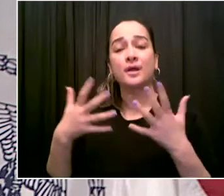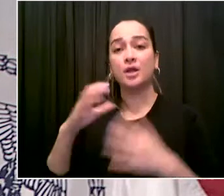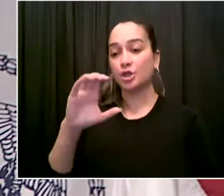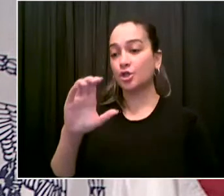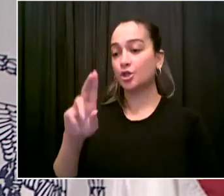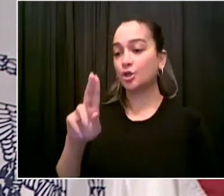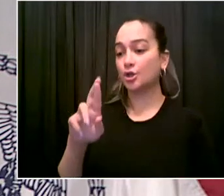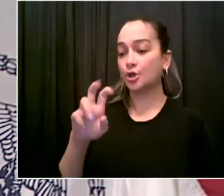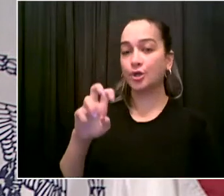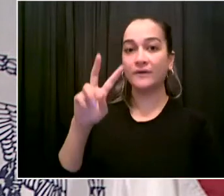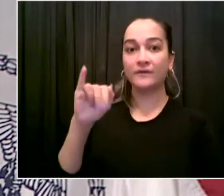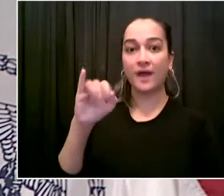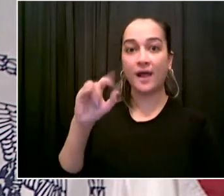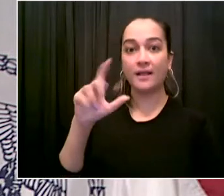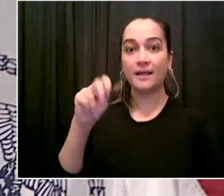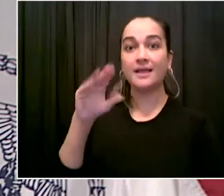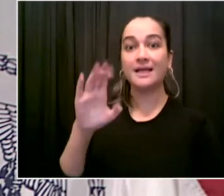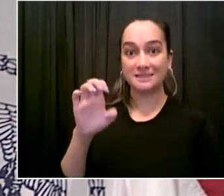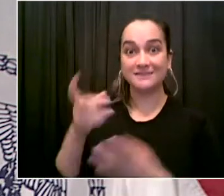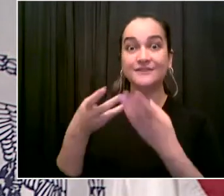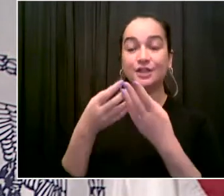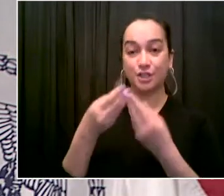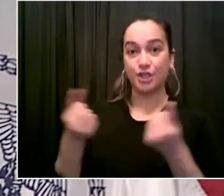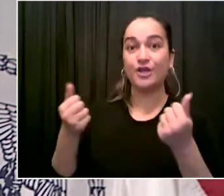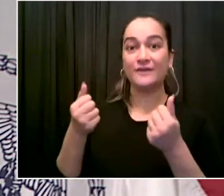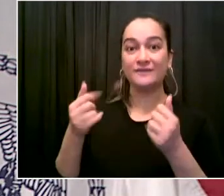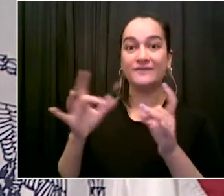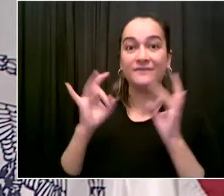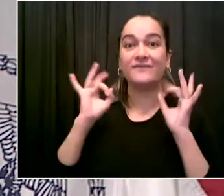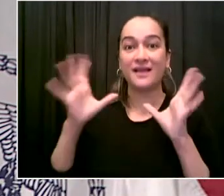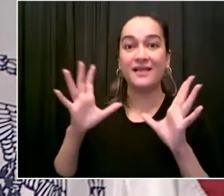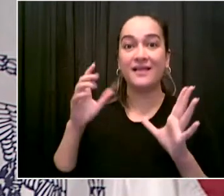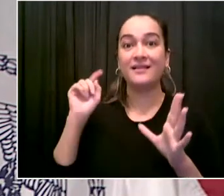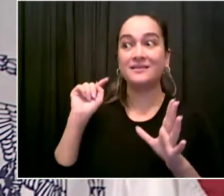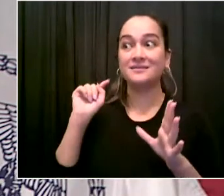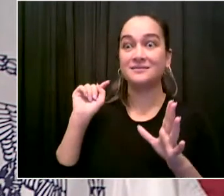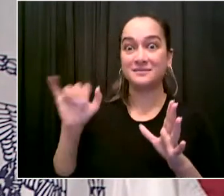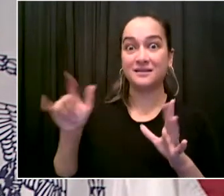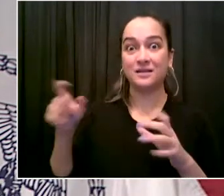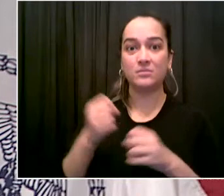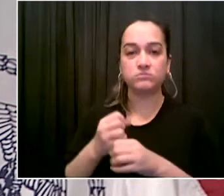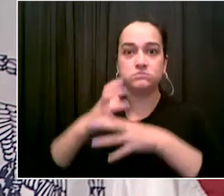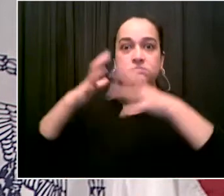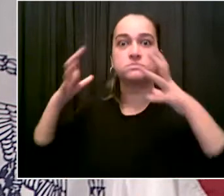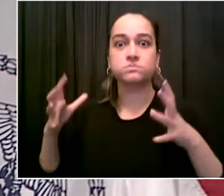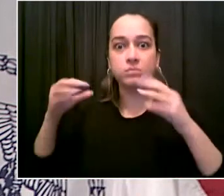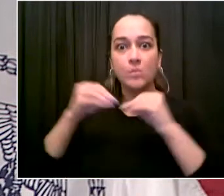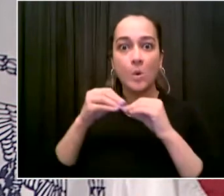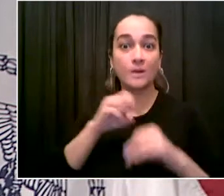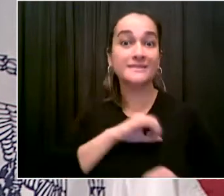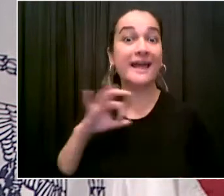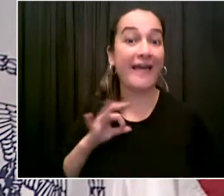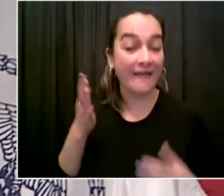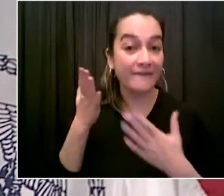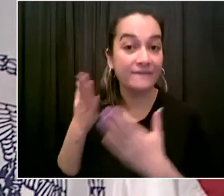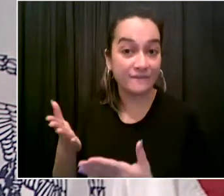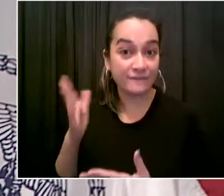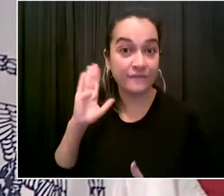STAFF FOR THIS SUMMER. COURT SYSTEM BACK THIS WEEK FOR THE FIRST TIME IN ALL OVER A YEAR. THE FACTOR THAT